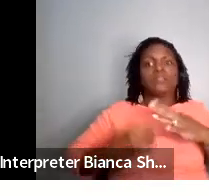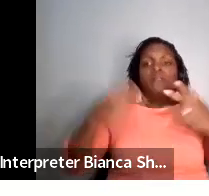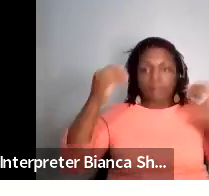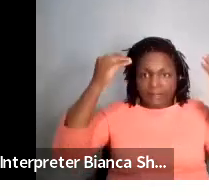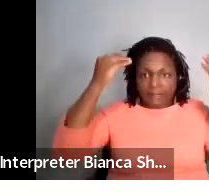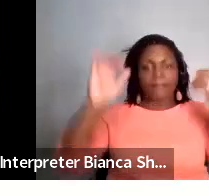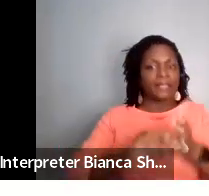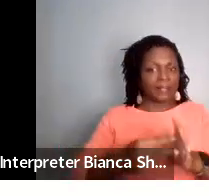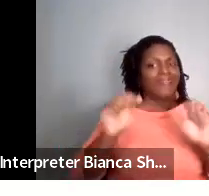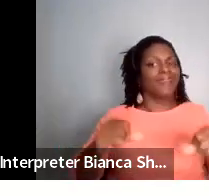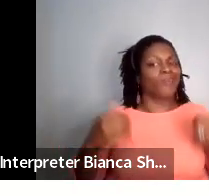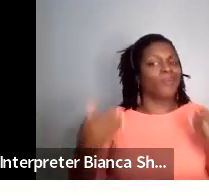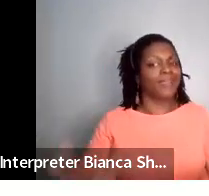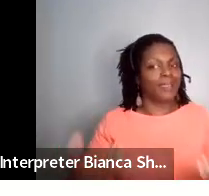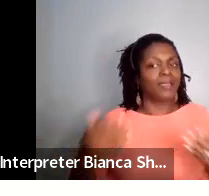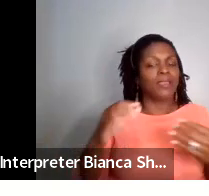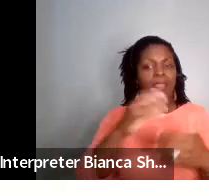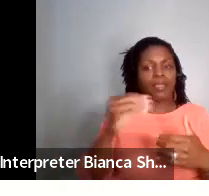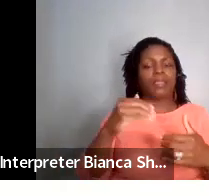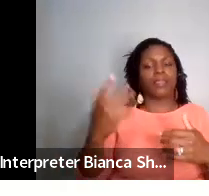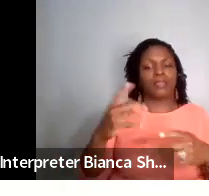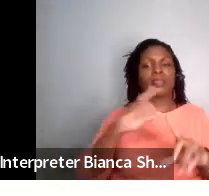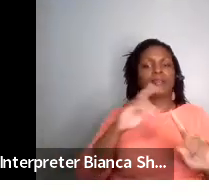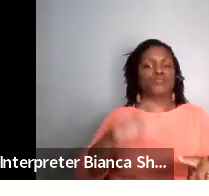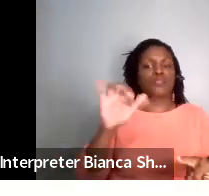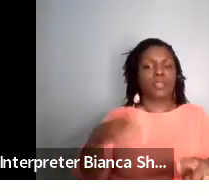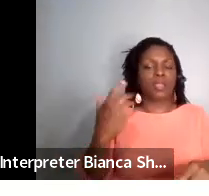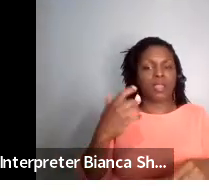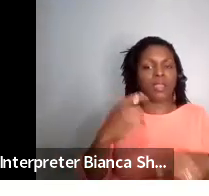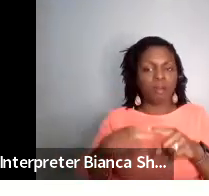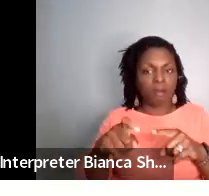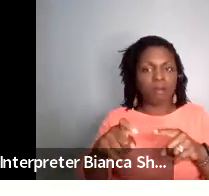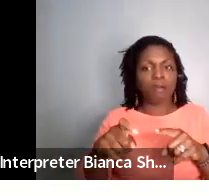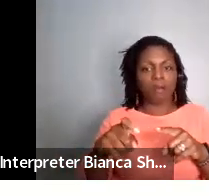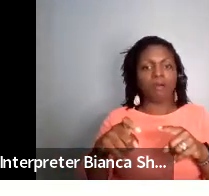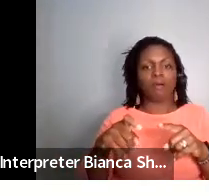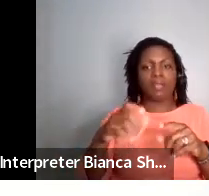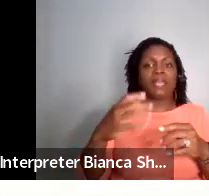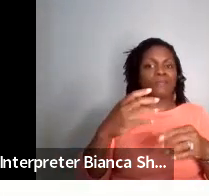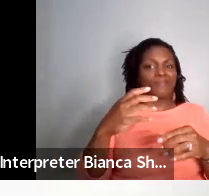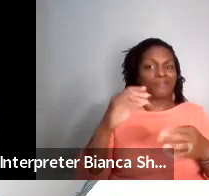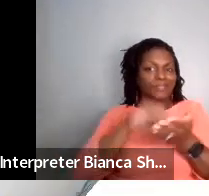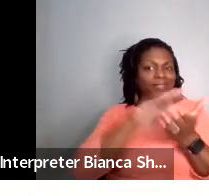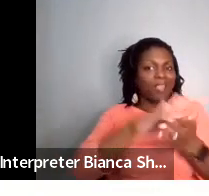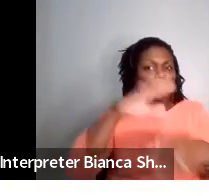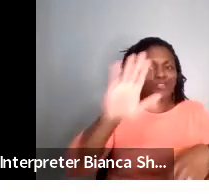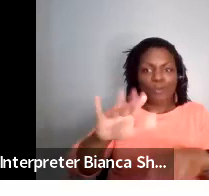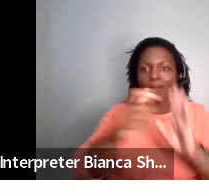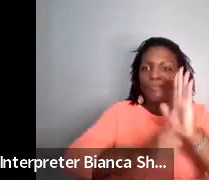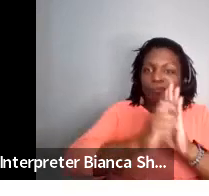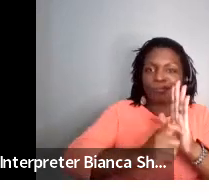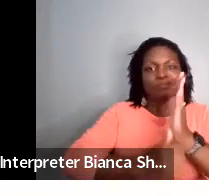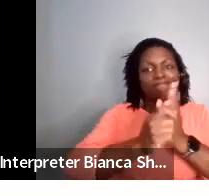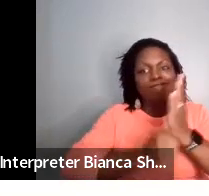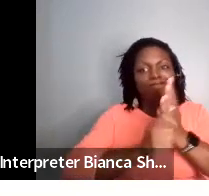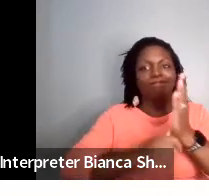It'll just automatically roll over to the 9 8 8 crisis call centers